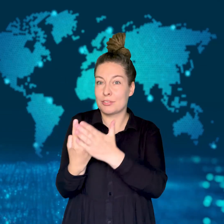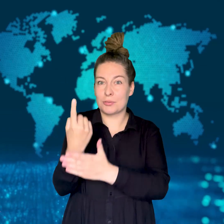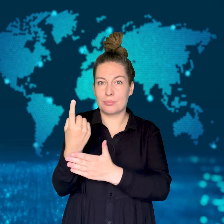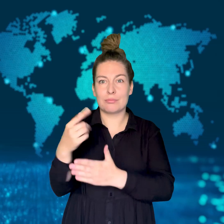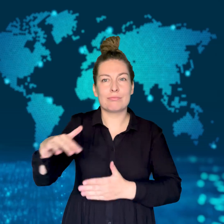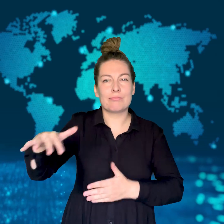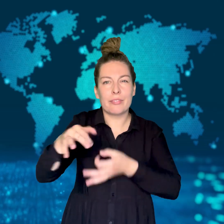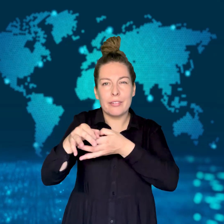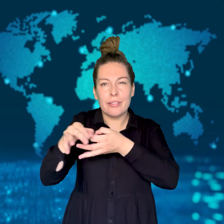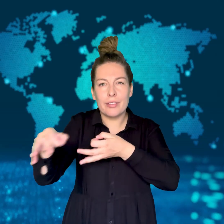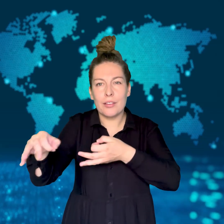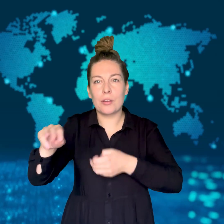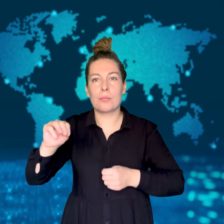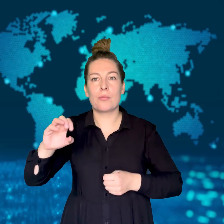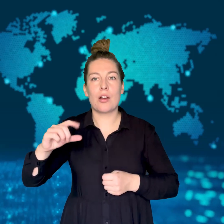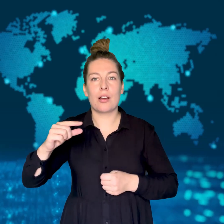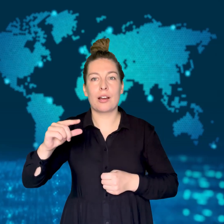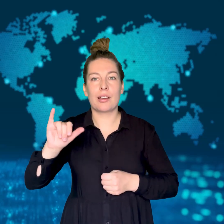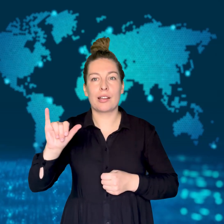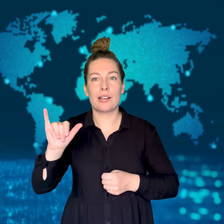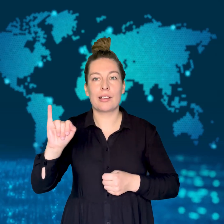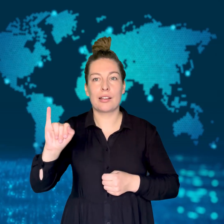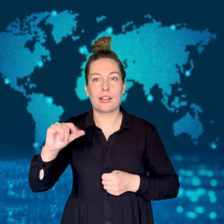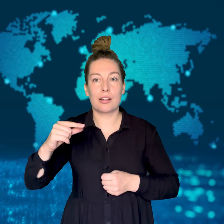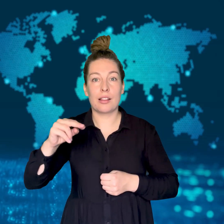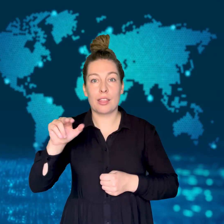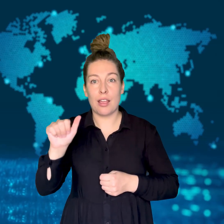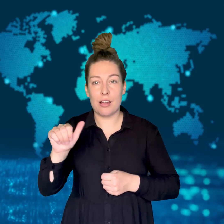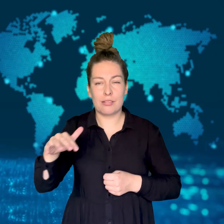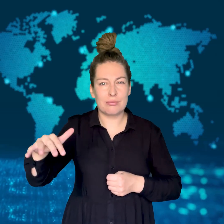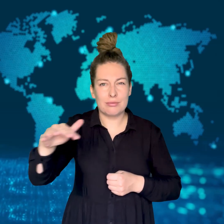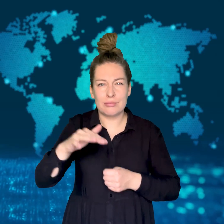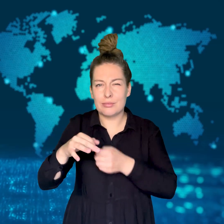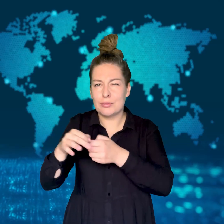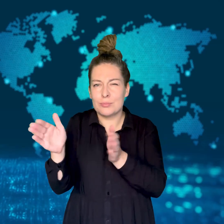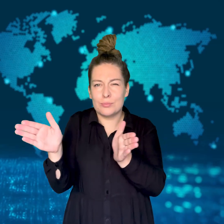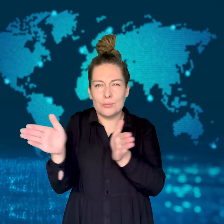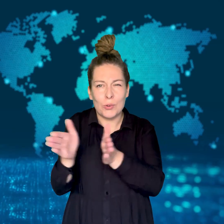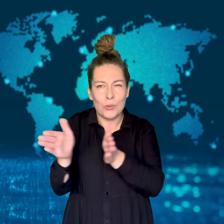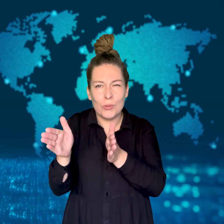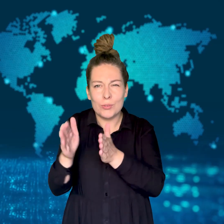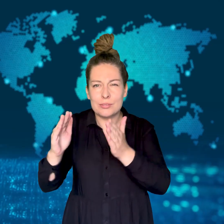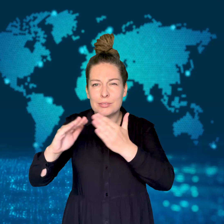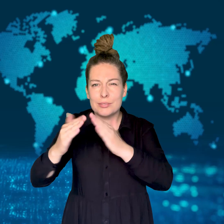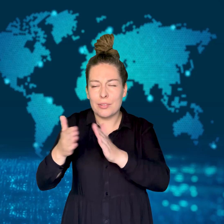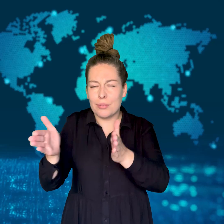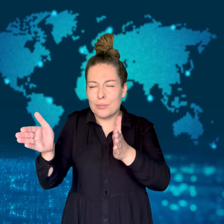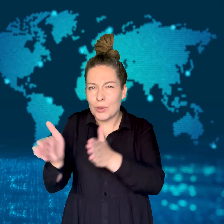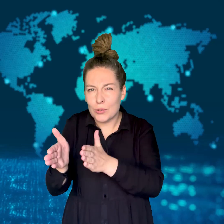Armed men came to two of those homes and removed four children.